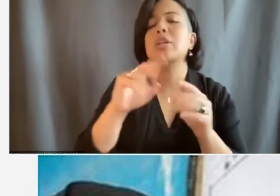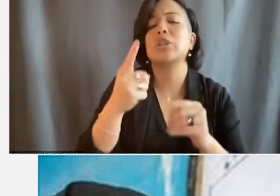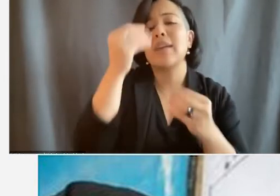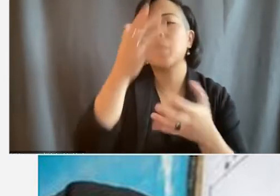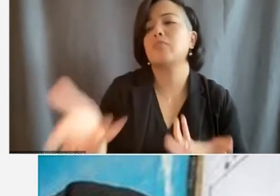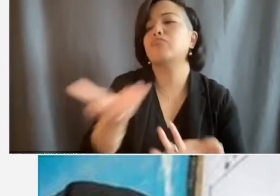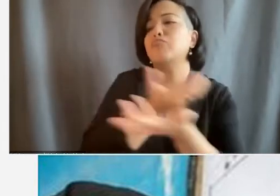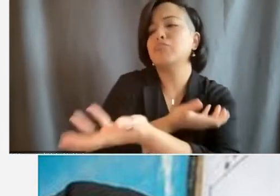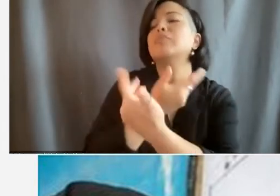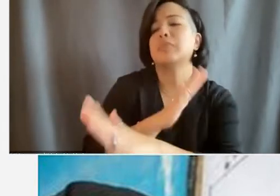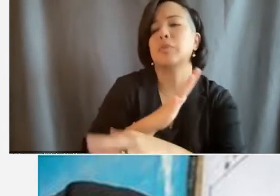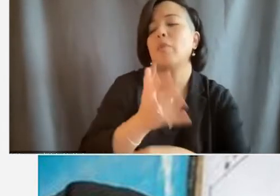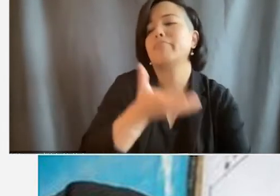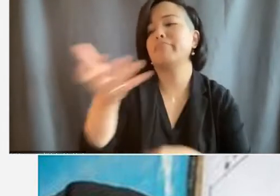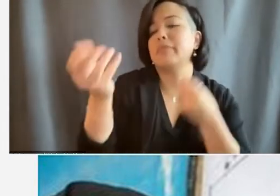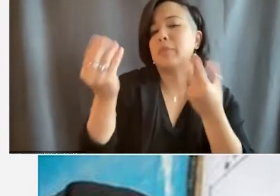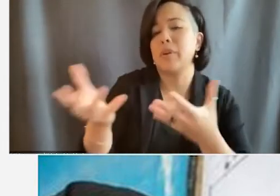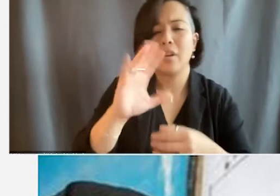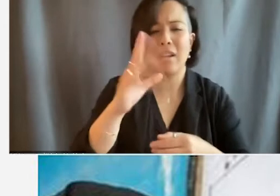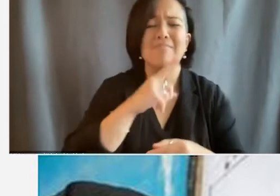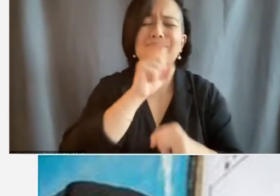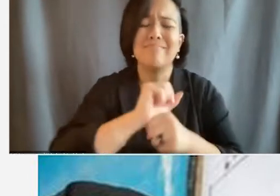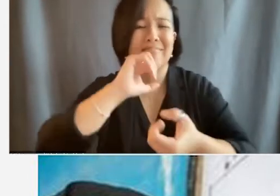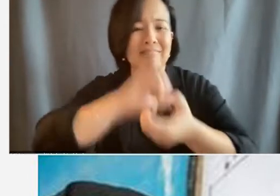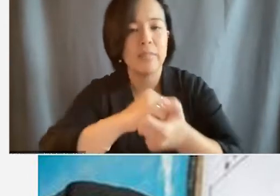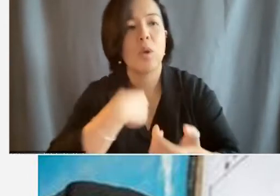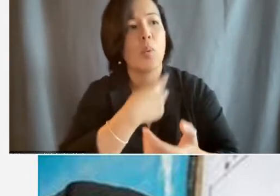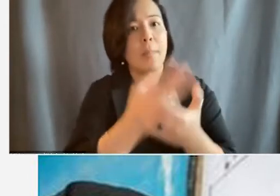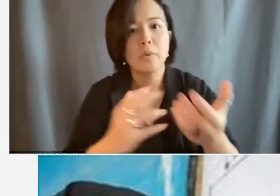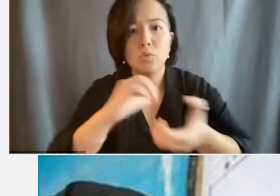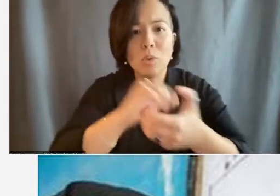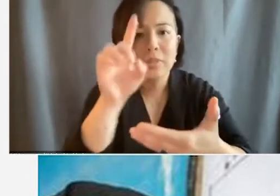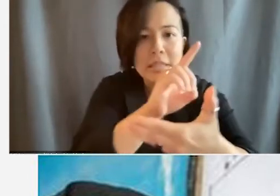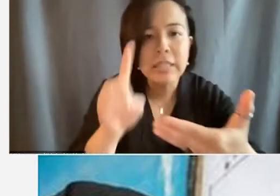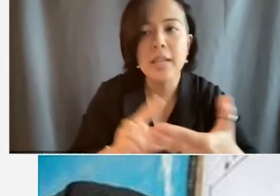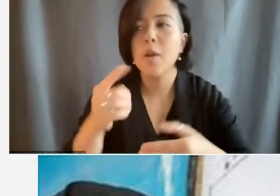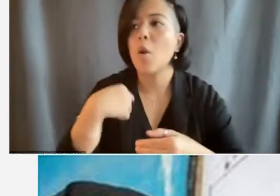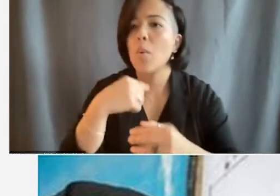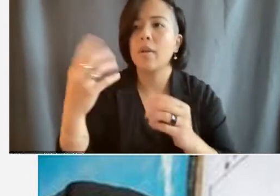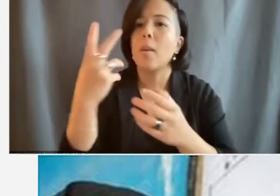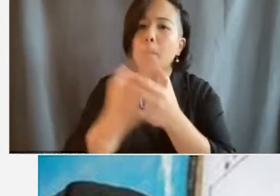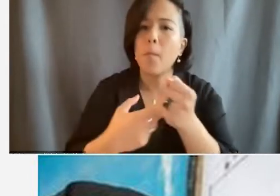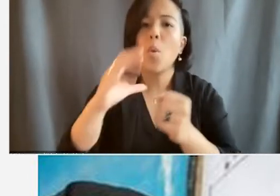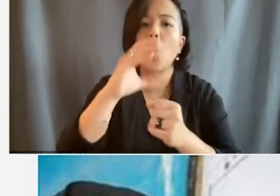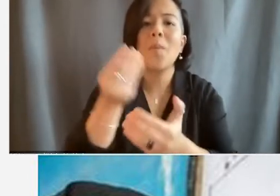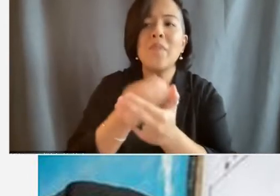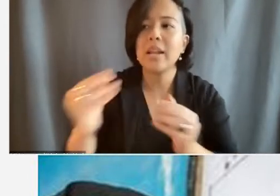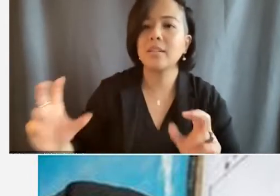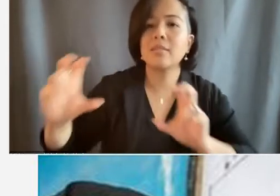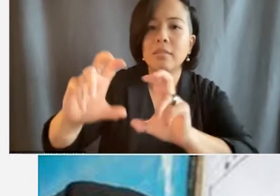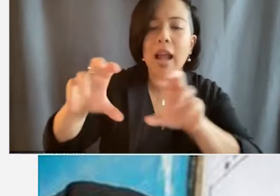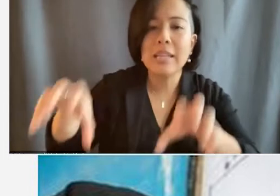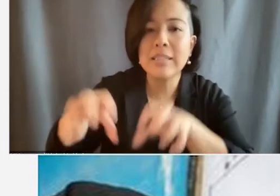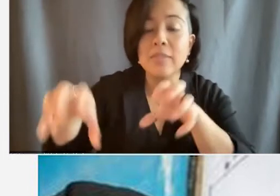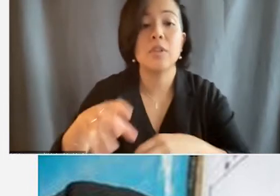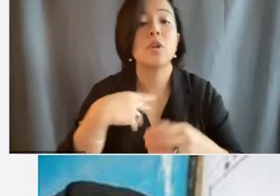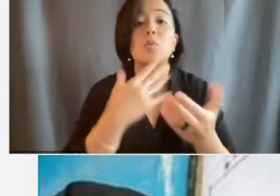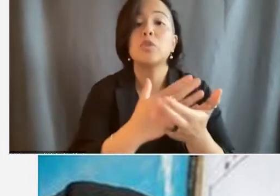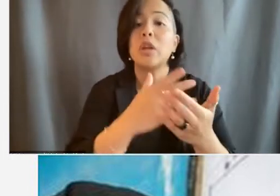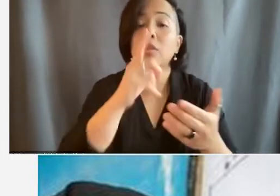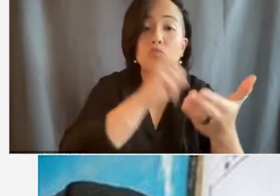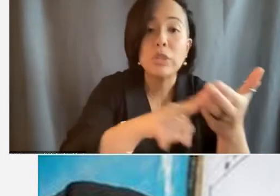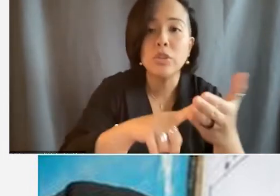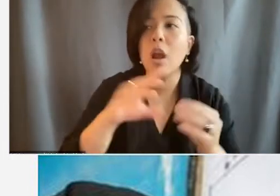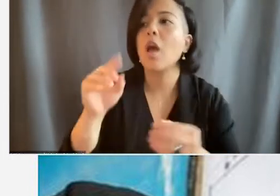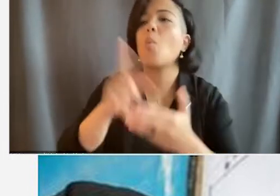learned. In every aspect